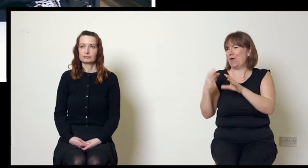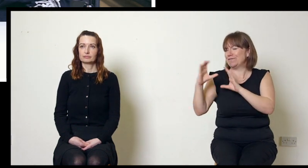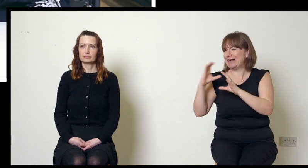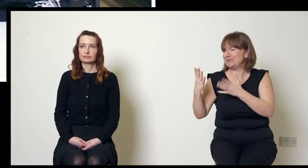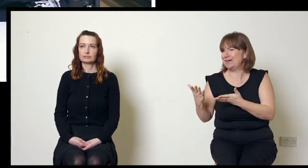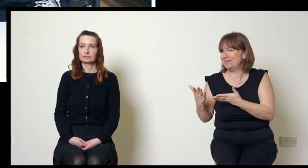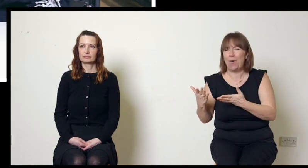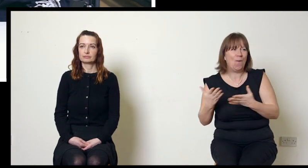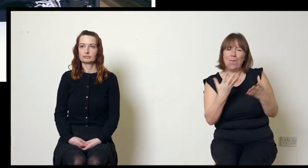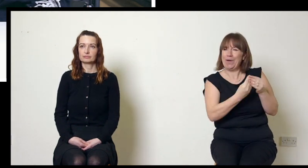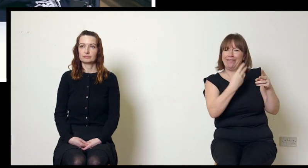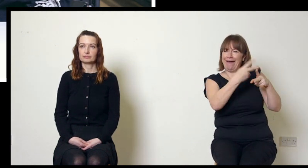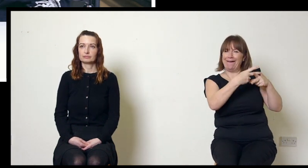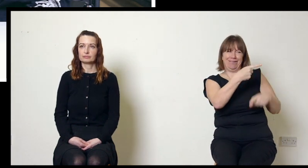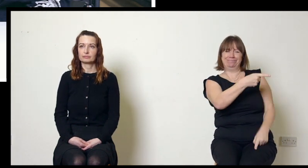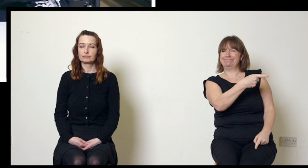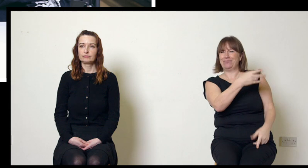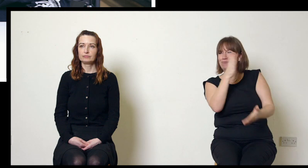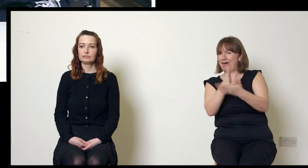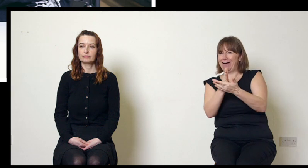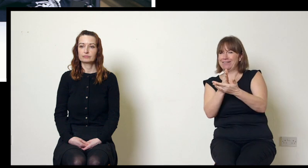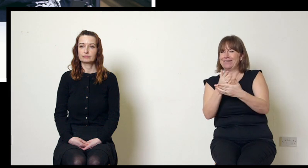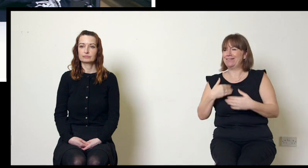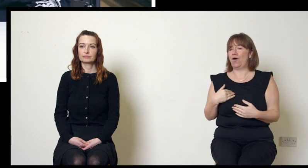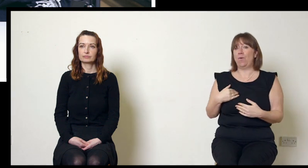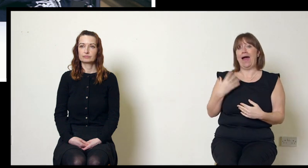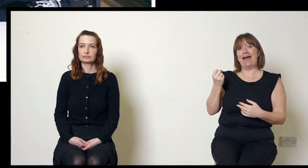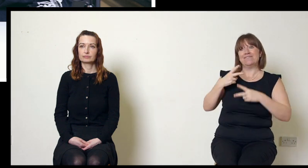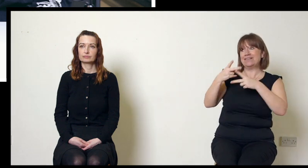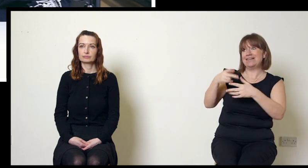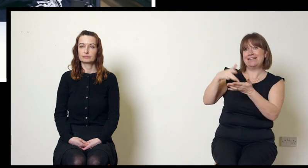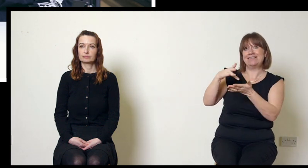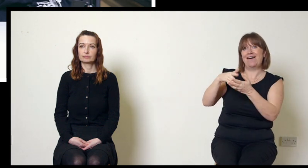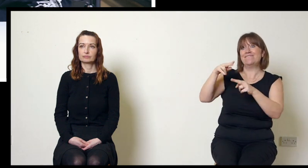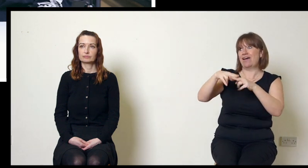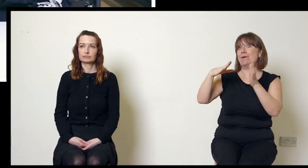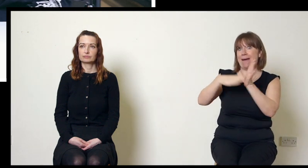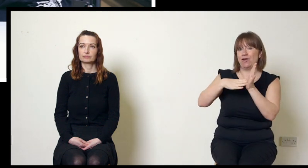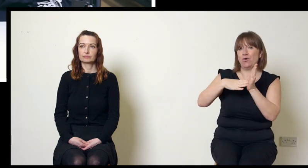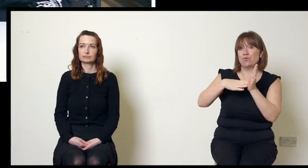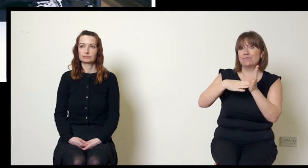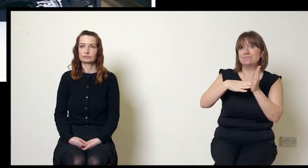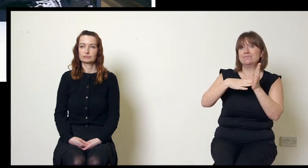But even we had a piece at the visitor center at Ferry Meadows didn’t we, and Ben there said, “Actually it's been really good.